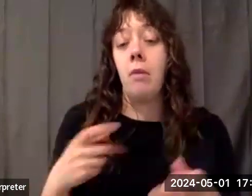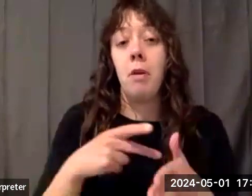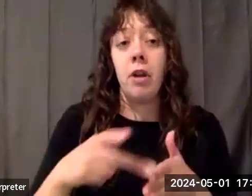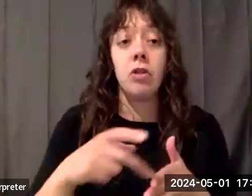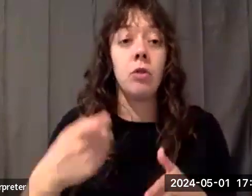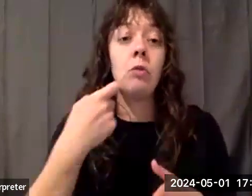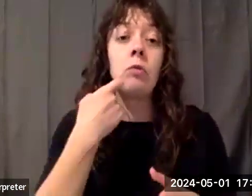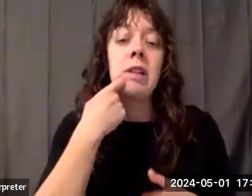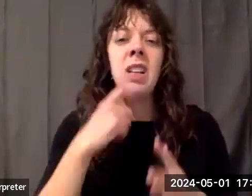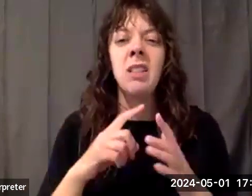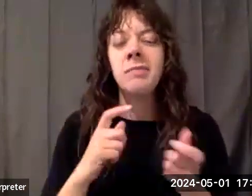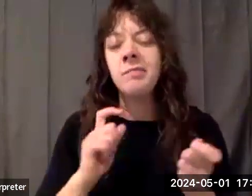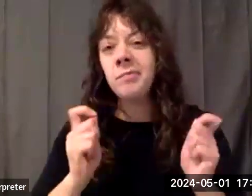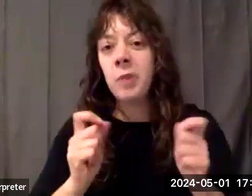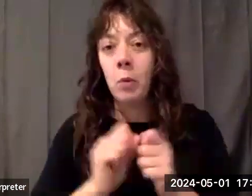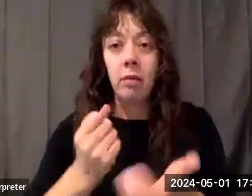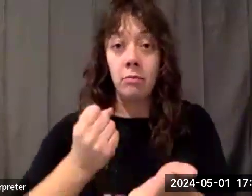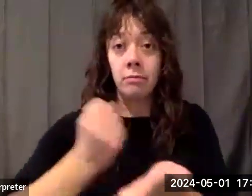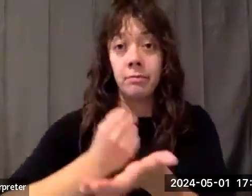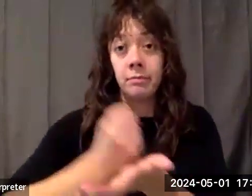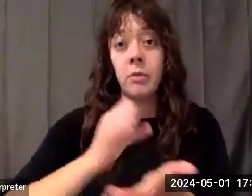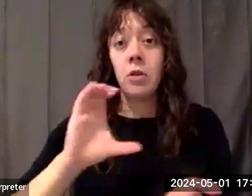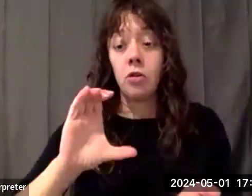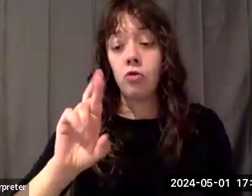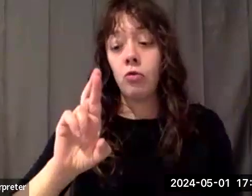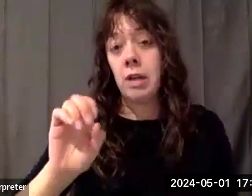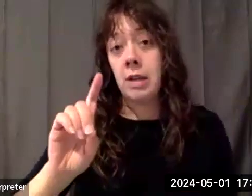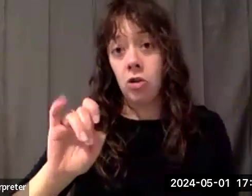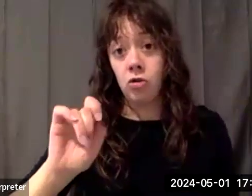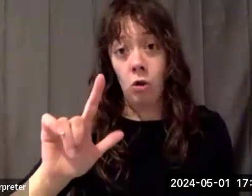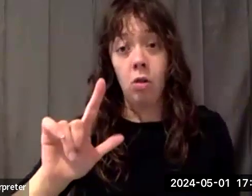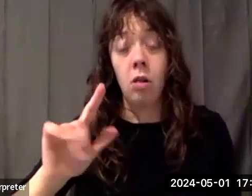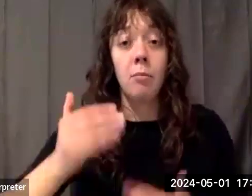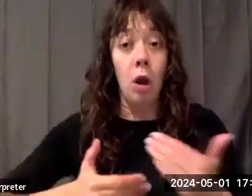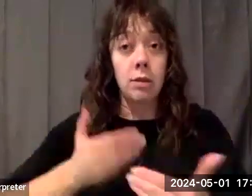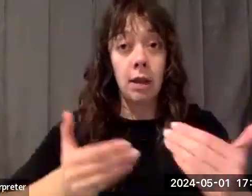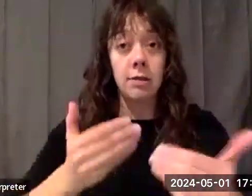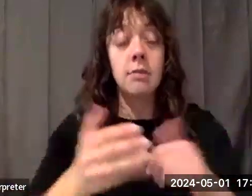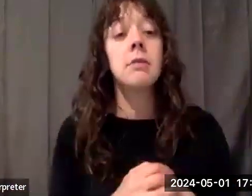to support credential our credentialing process improvement. It has been a great pleasure to be a part